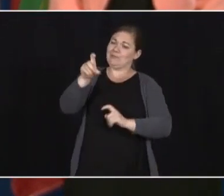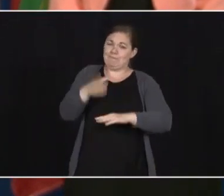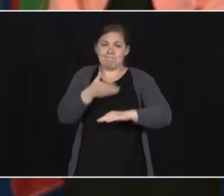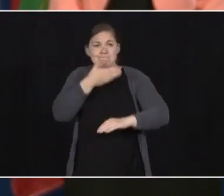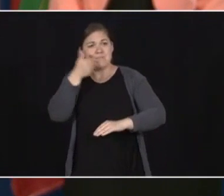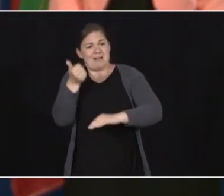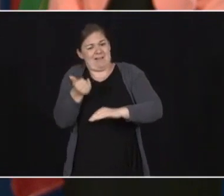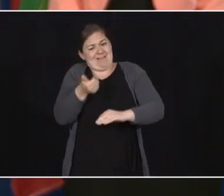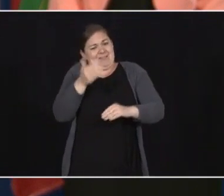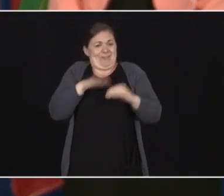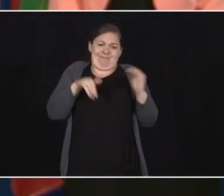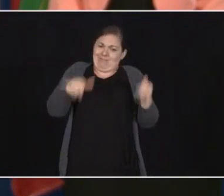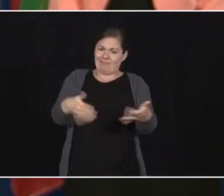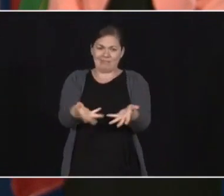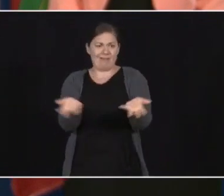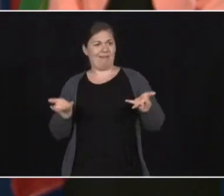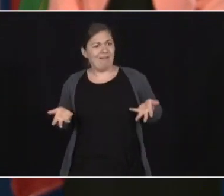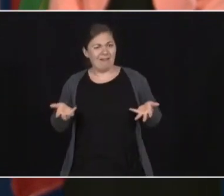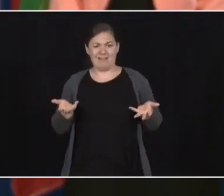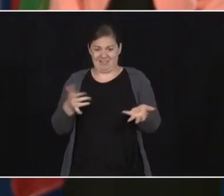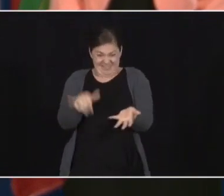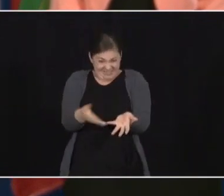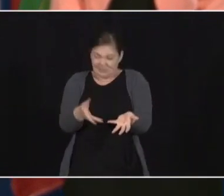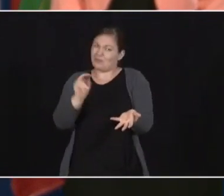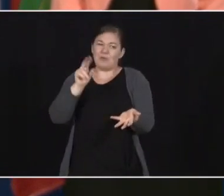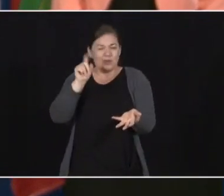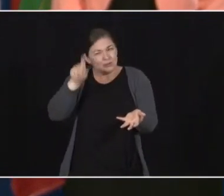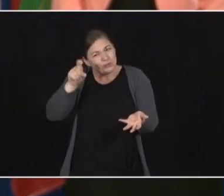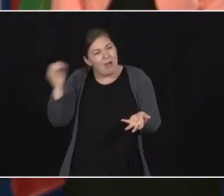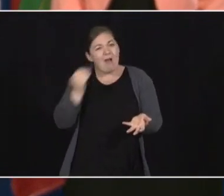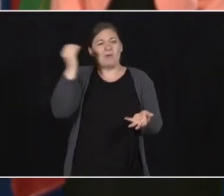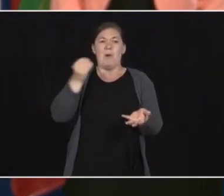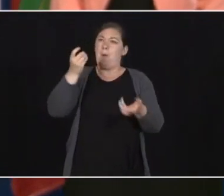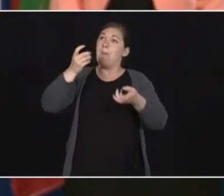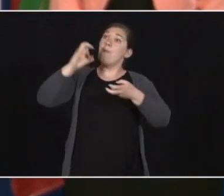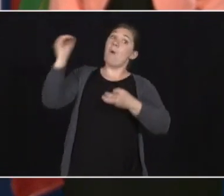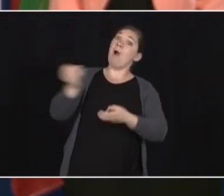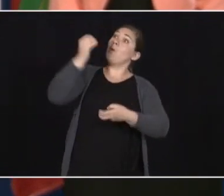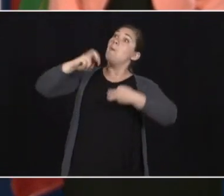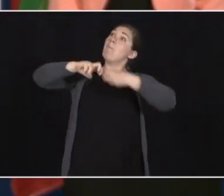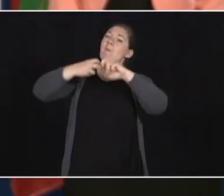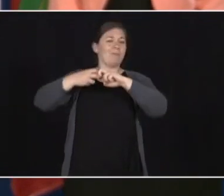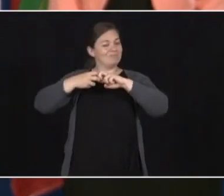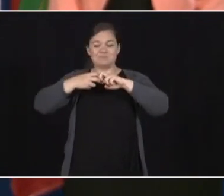This is not a problem that is unique to Ontario. As Canadians we must protect those